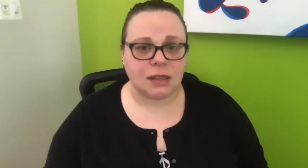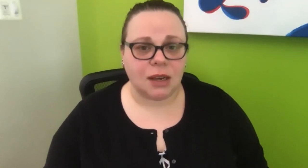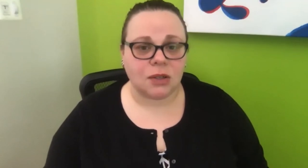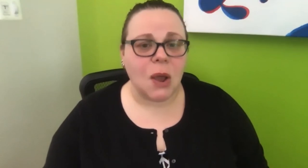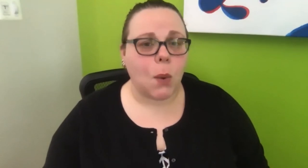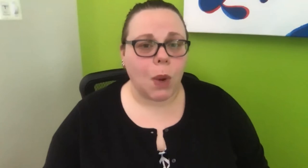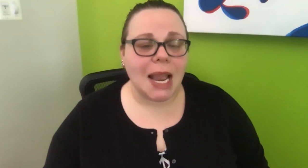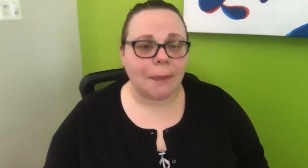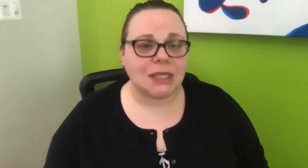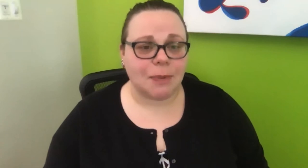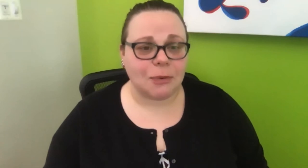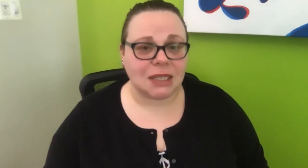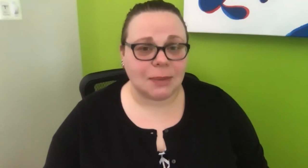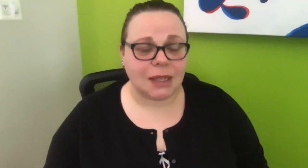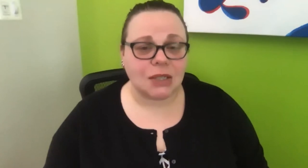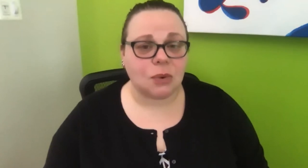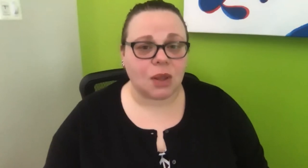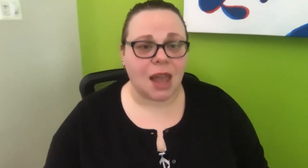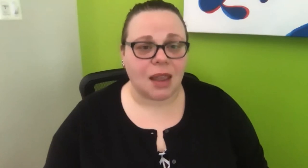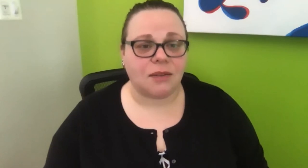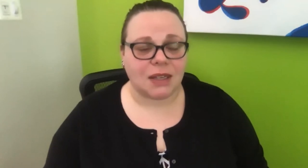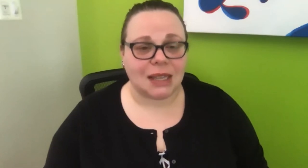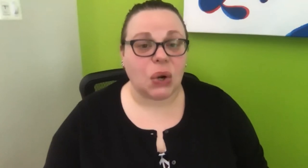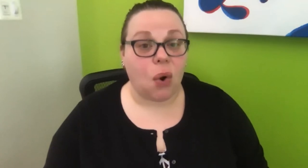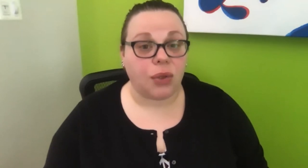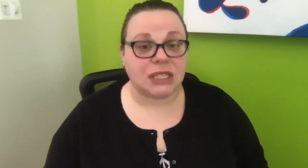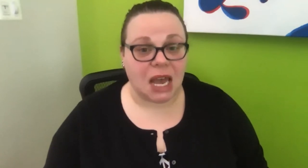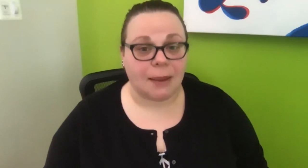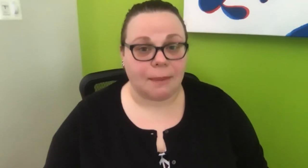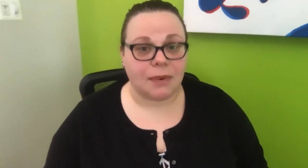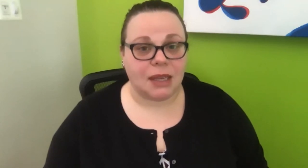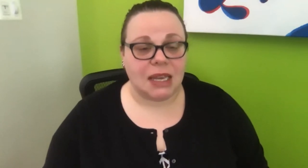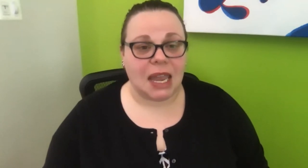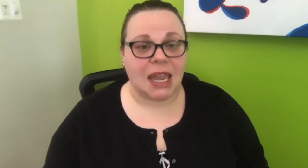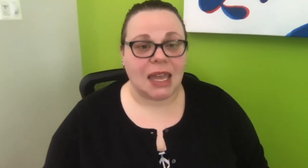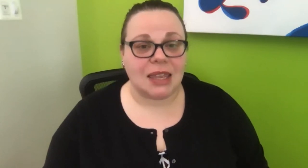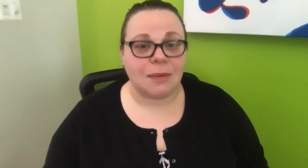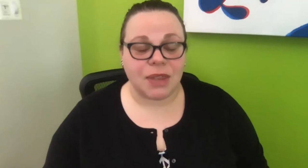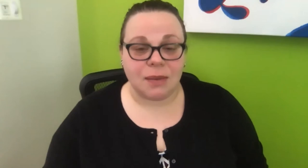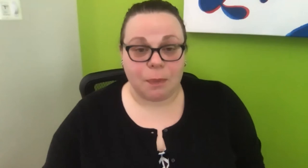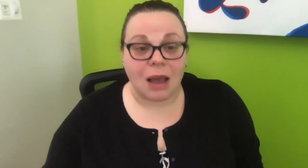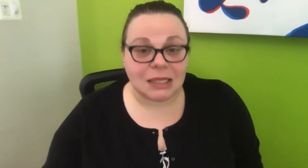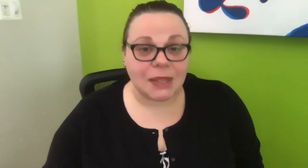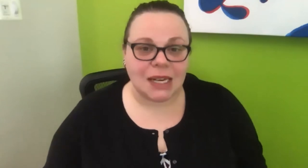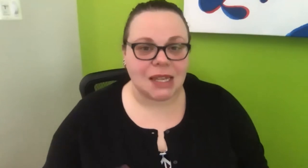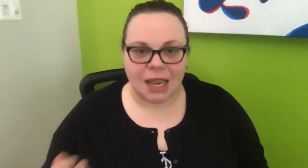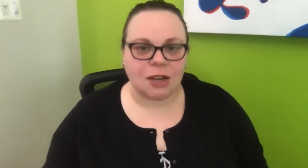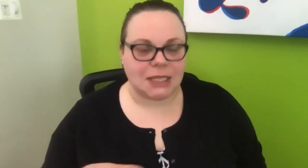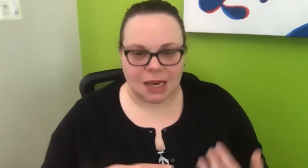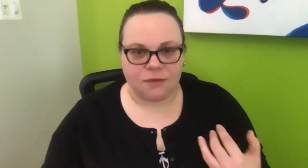What happens to people with disabilities who rely on a ventilator all the time? And the possibility that that could be taken from them?